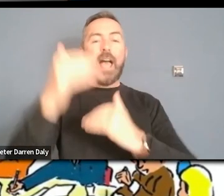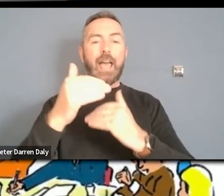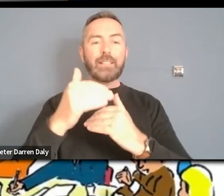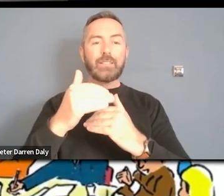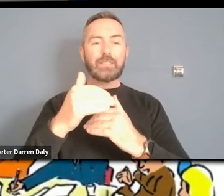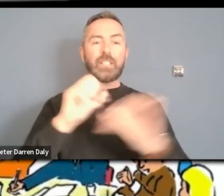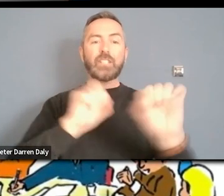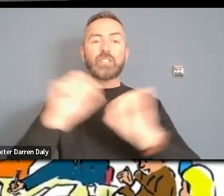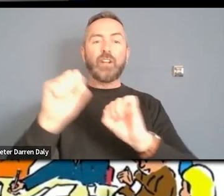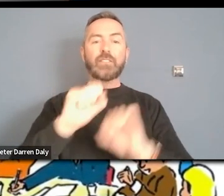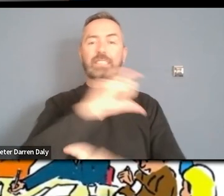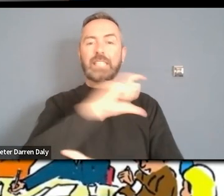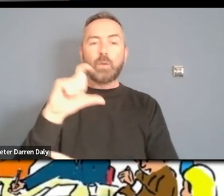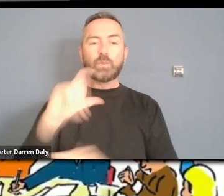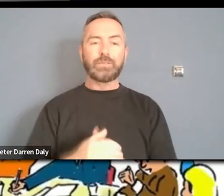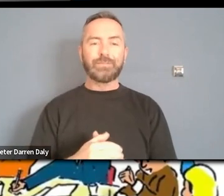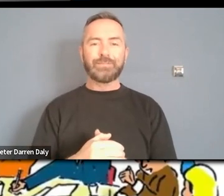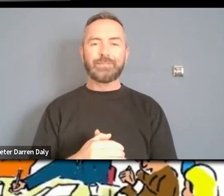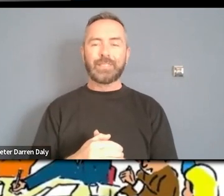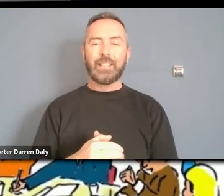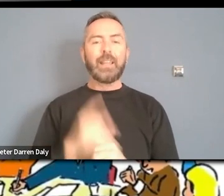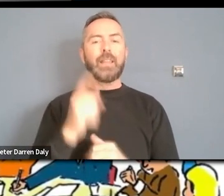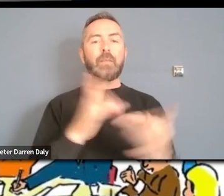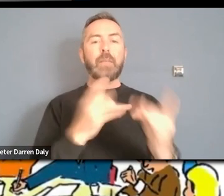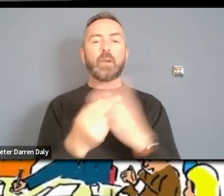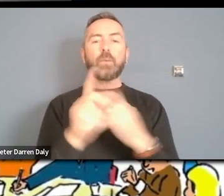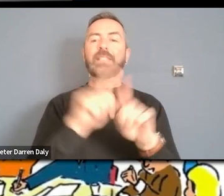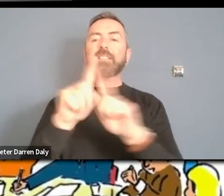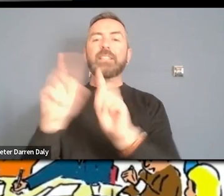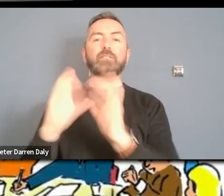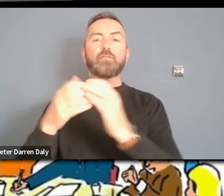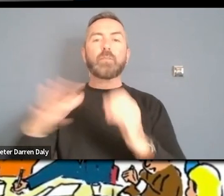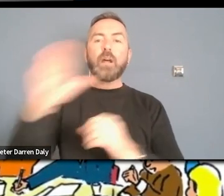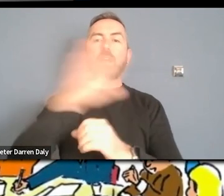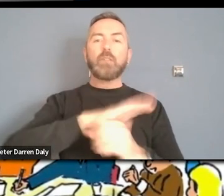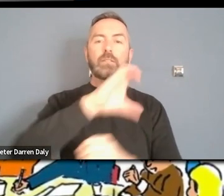This is made up of all different adult advocacy groups across the CRC, along